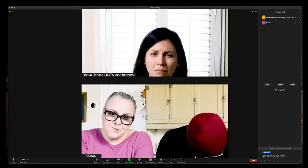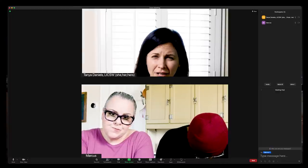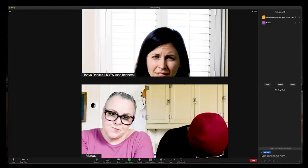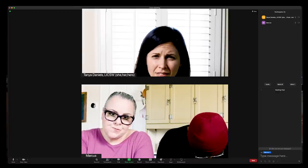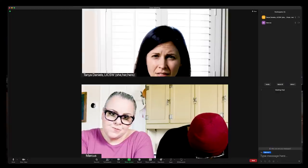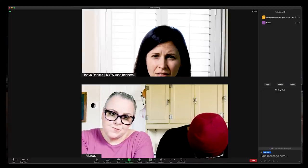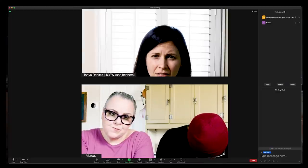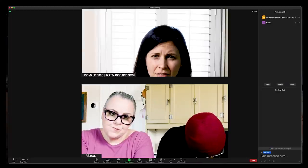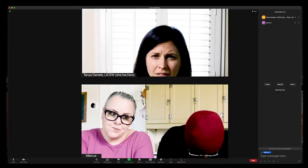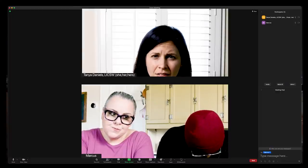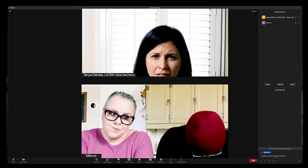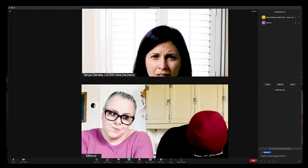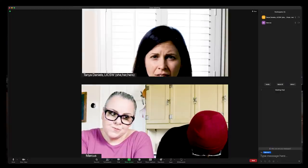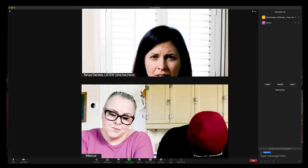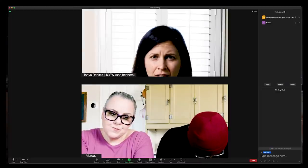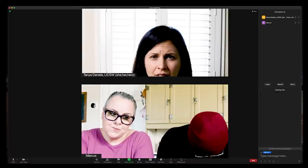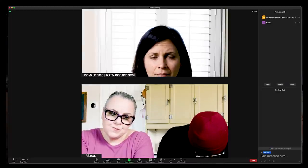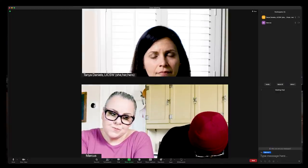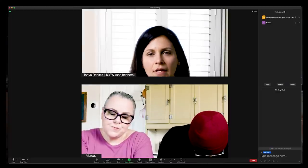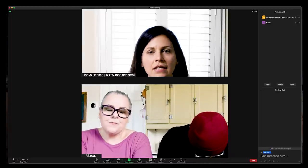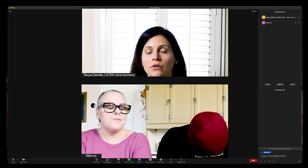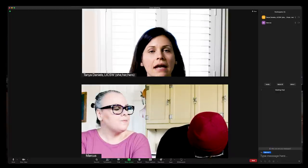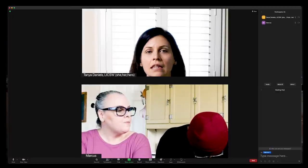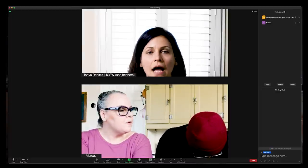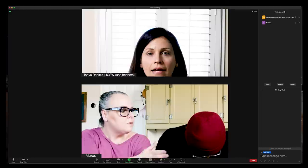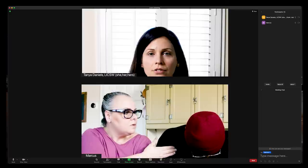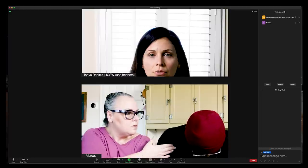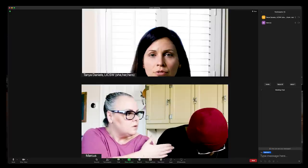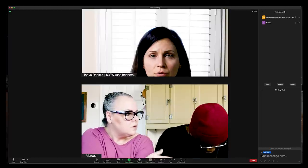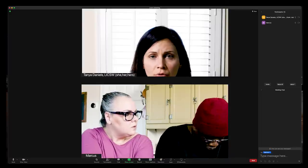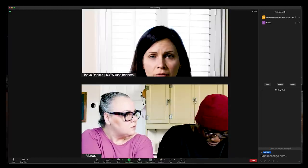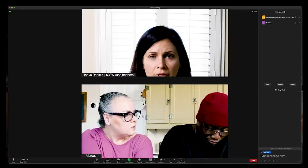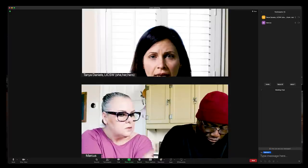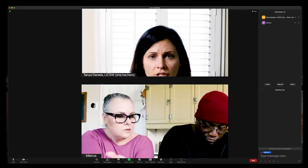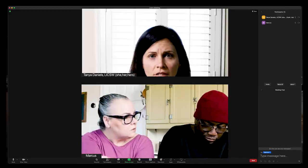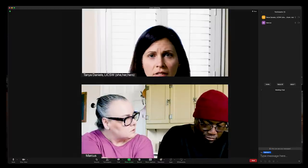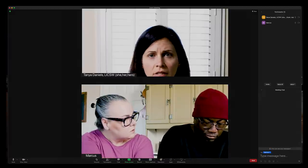Marcus, is there anything that I can do to improve communication?